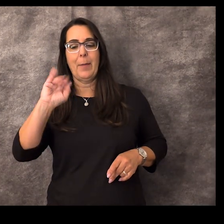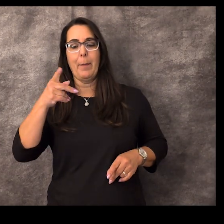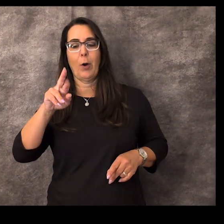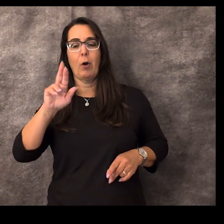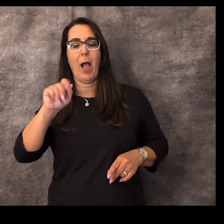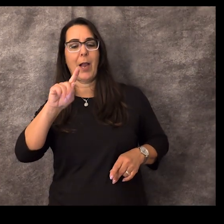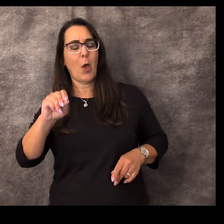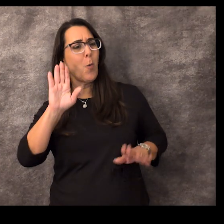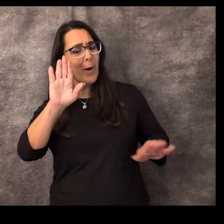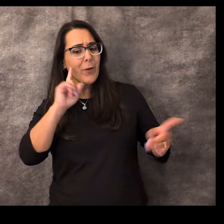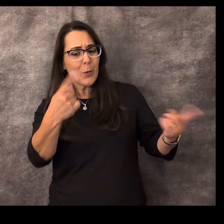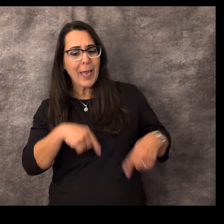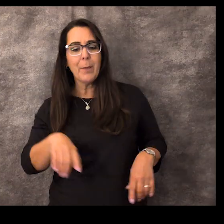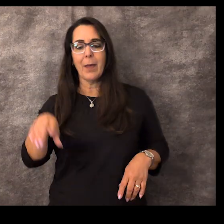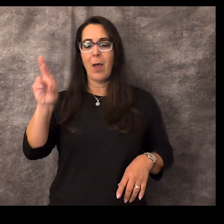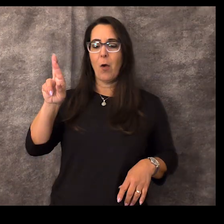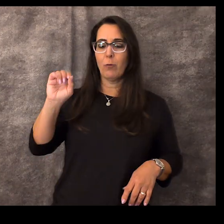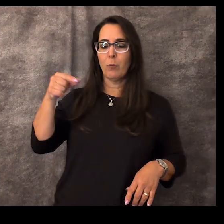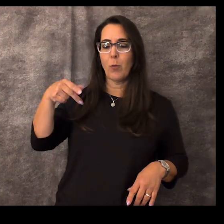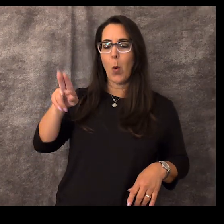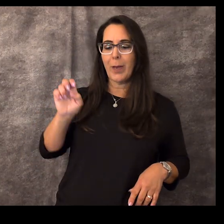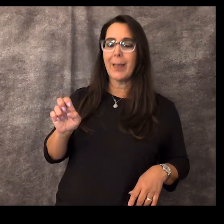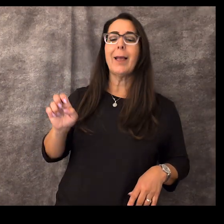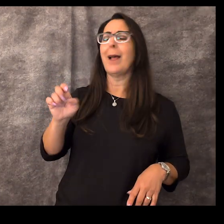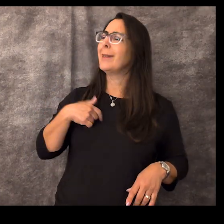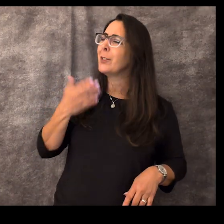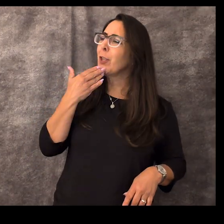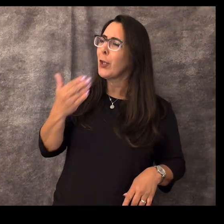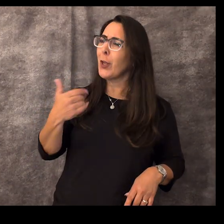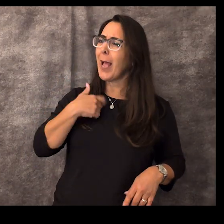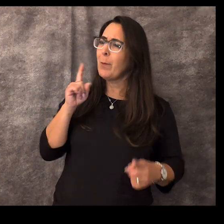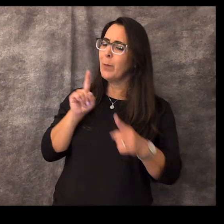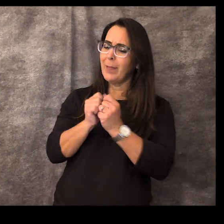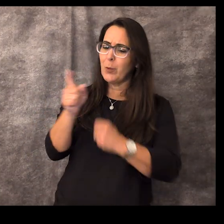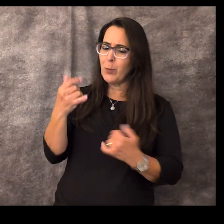(Roque Alas-Bucton) Eric, so good to be with you today. It's Roque Alas-Bucton here.